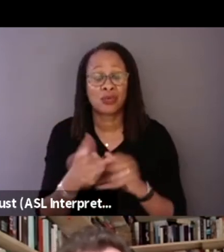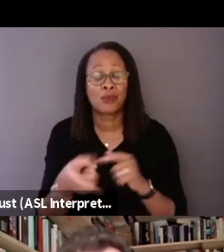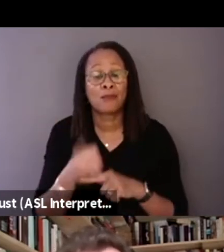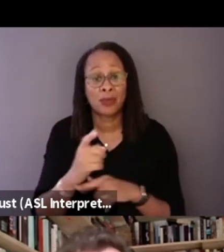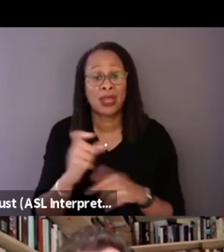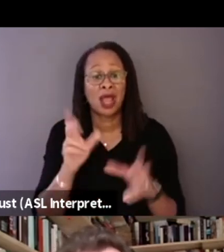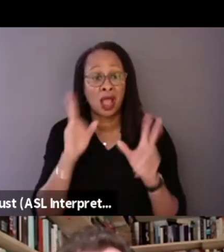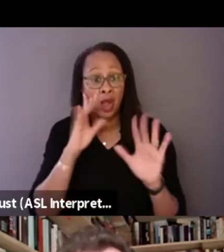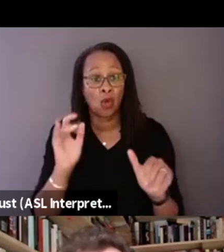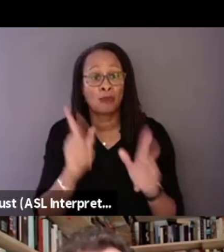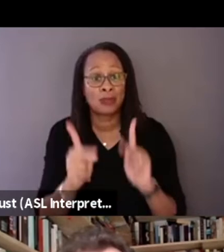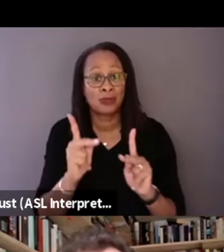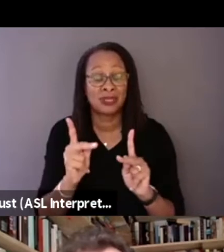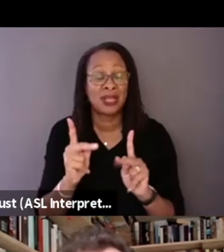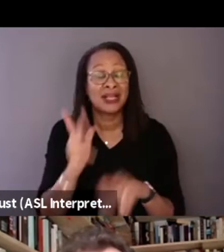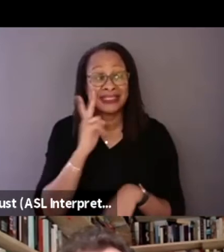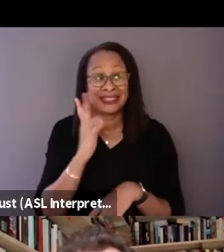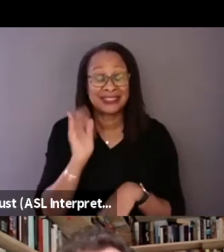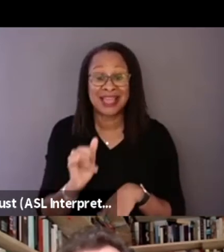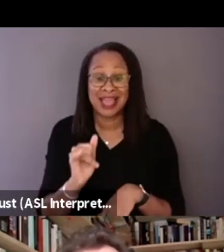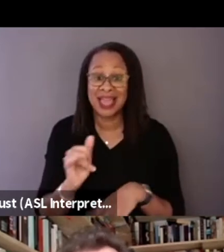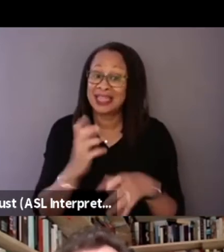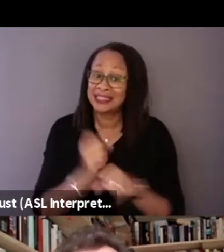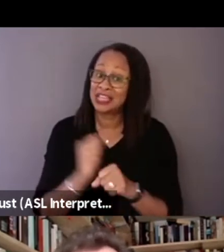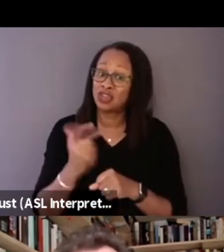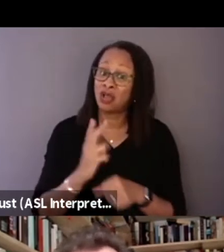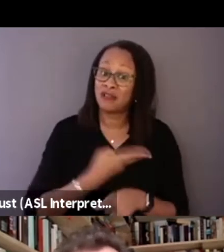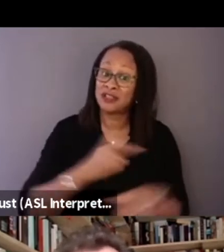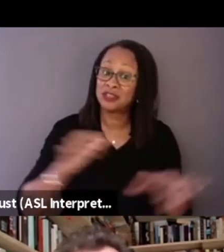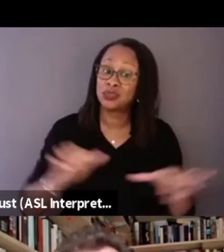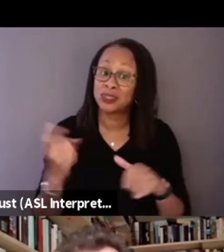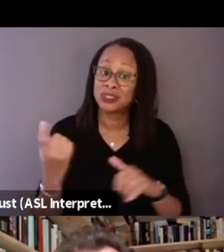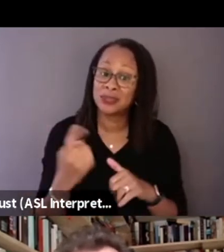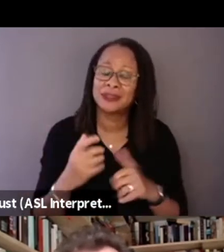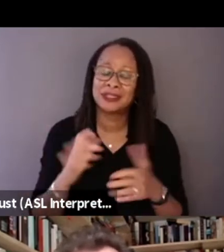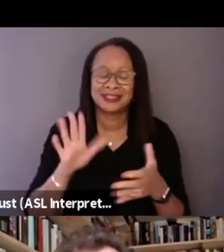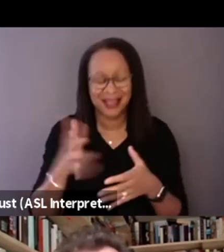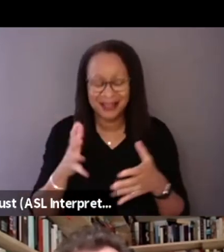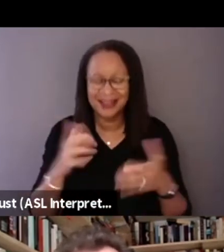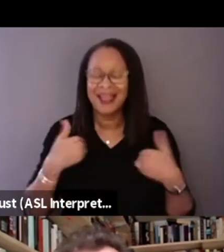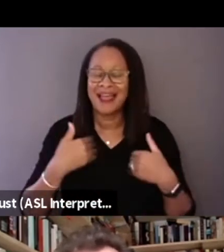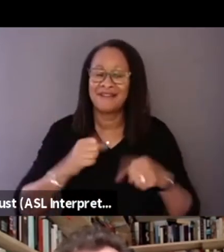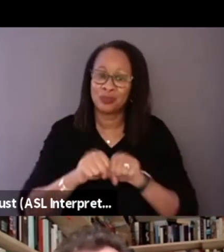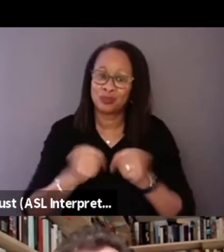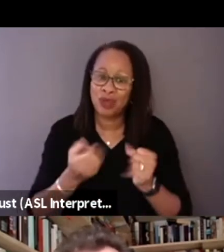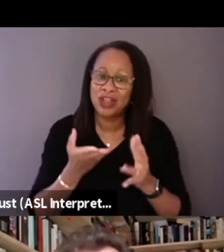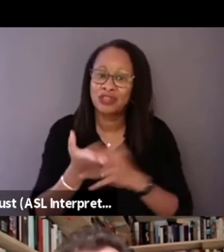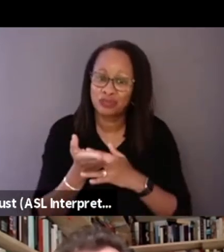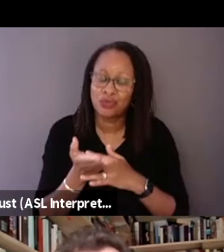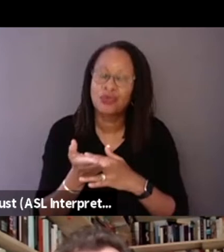it takes all of us doing something in order to kind of have that breakthrough moment for the whole.